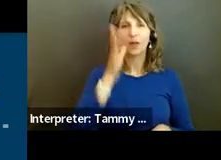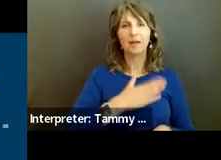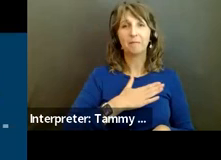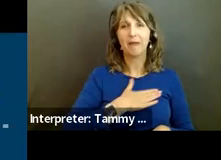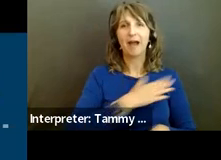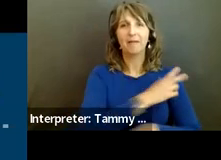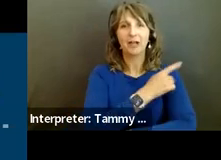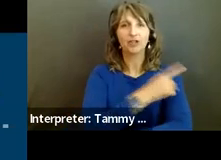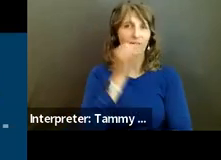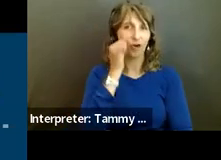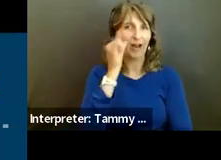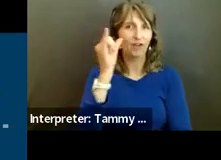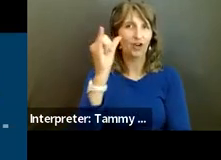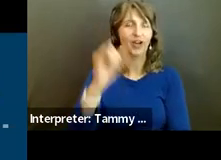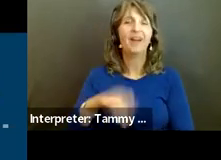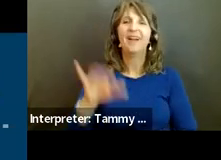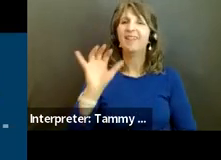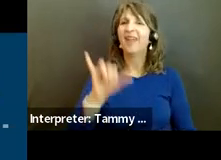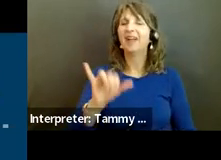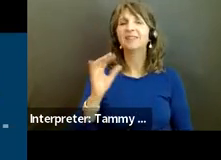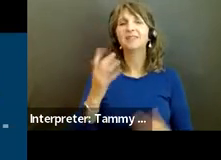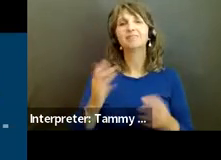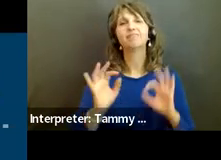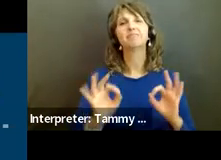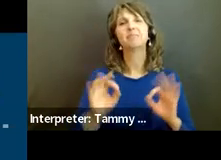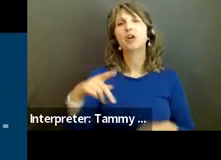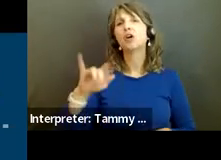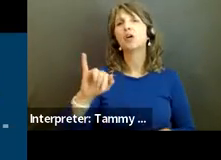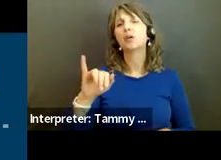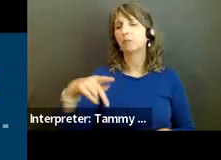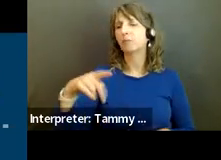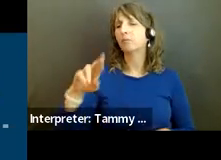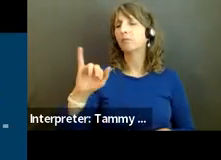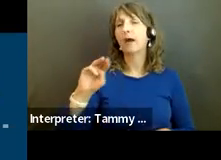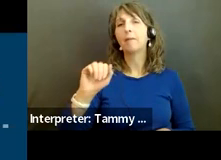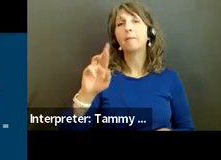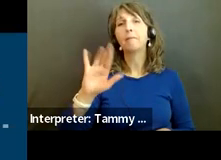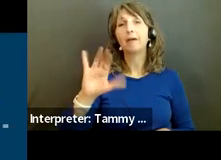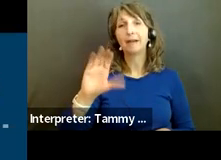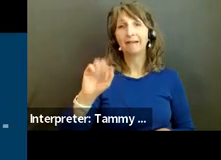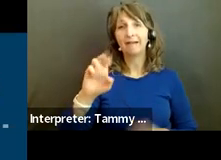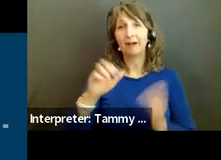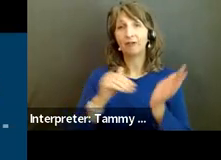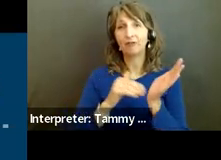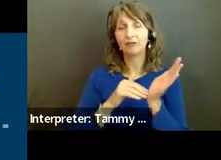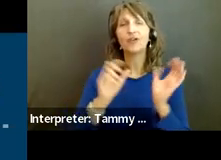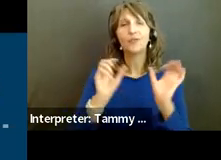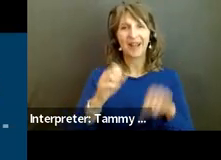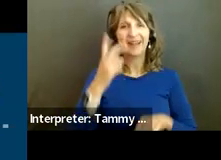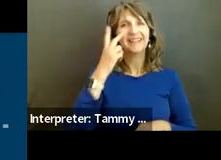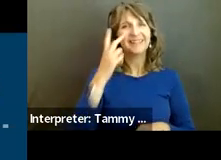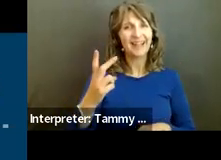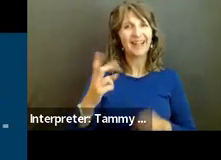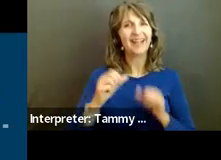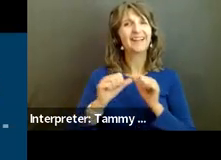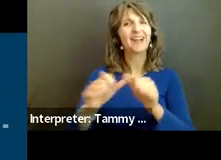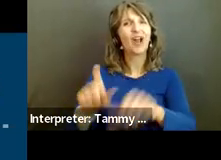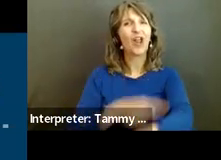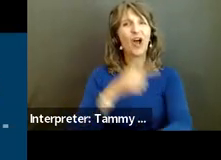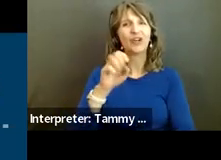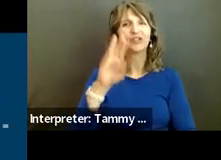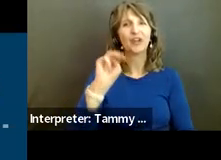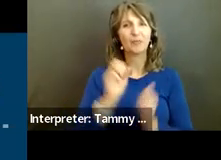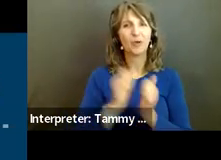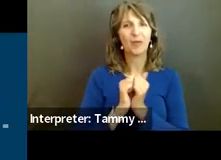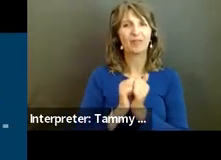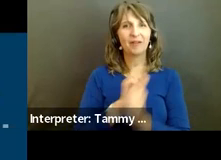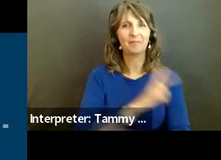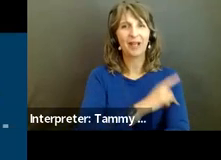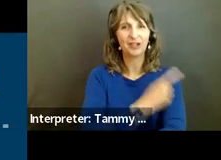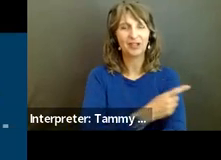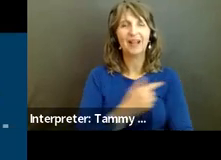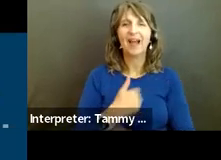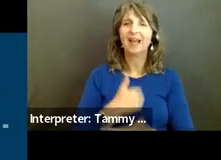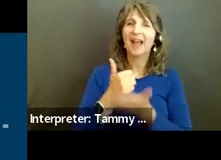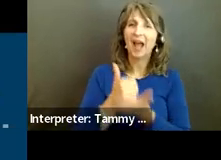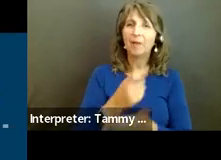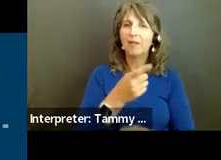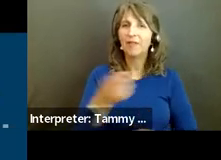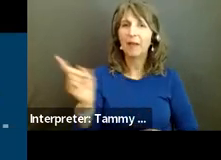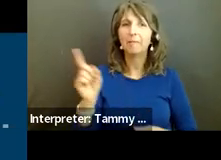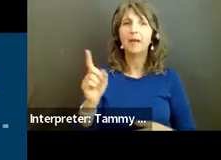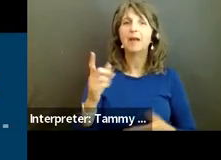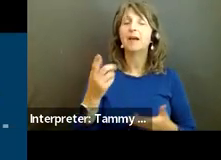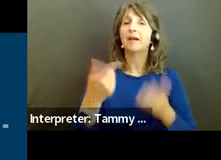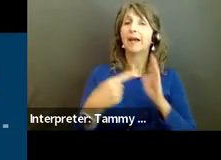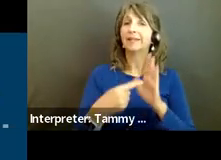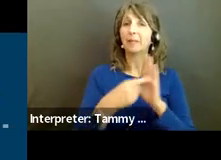So that's the beauty of primary care actually is that we get to see these things longitudinally, in addition to helping people in the acute in the acute way I can also help them as they recover from this disaster over a period of decades even.